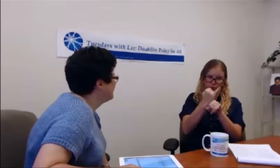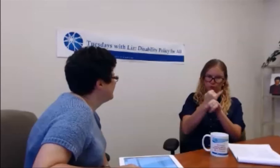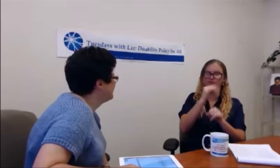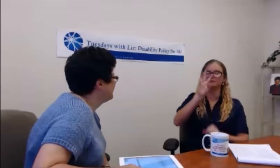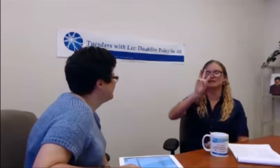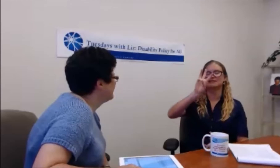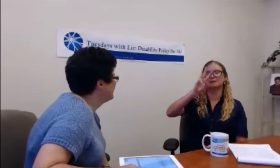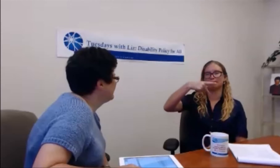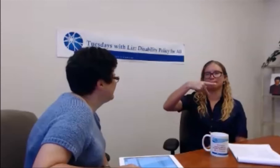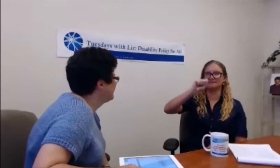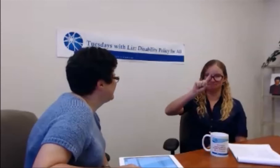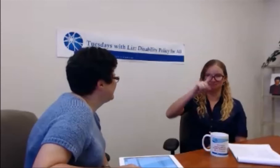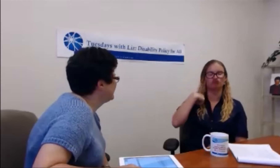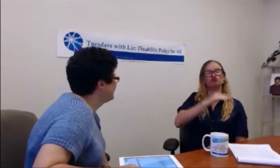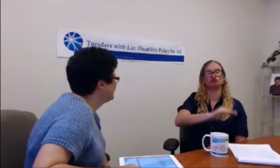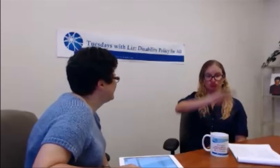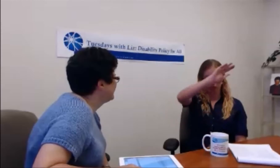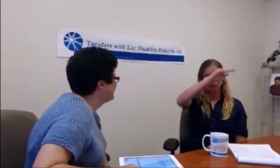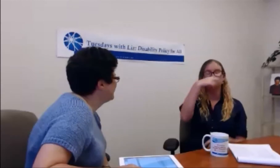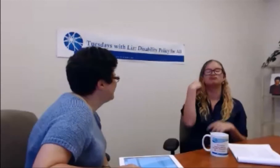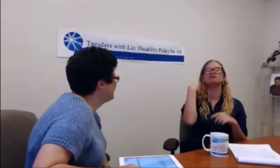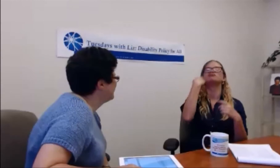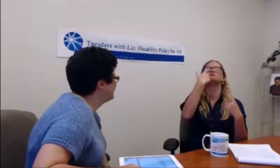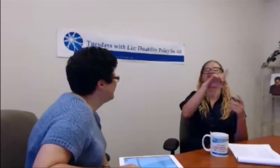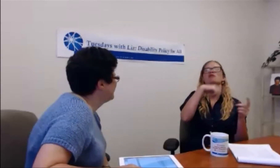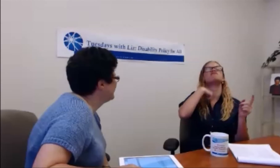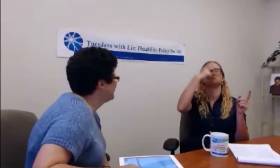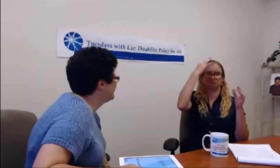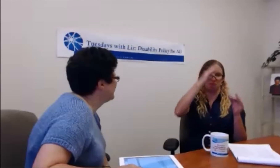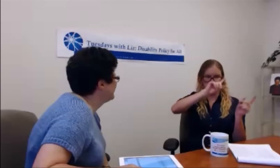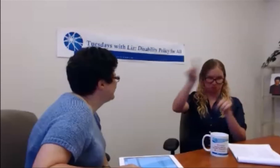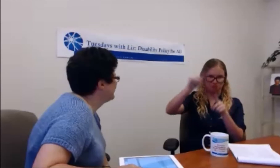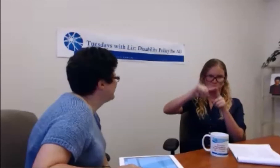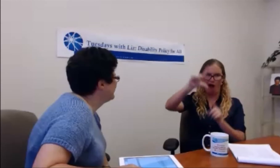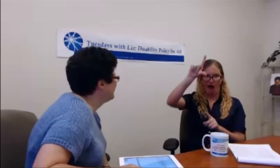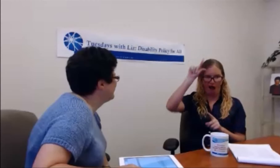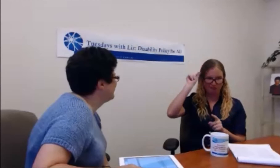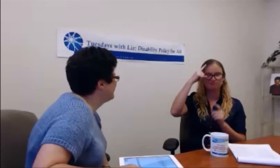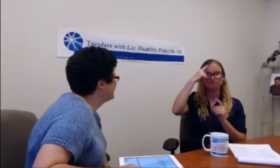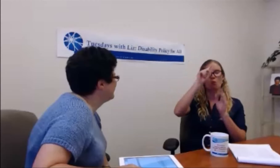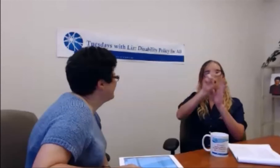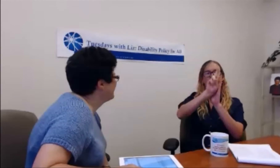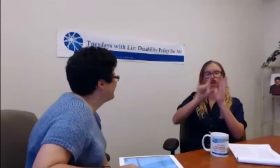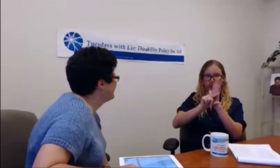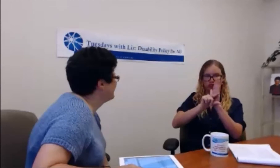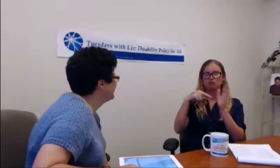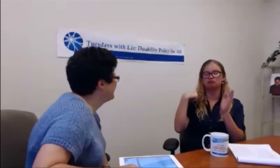School for the Deaf. WPSD I grew up there, and I decided to Gallaudet University for